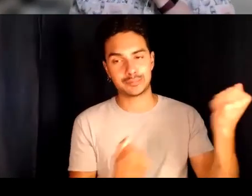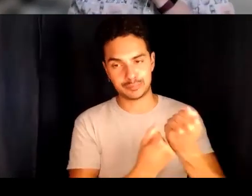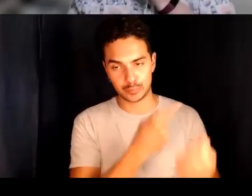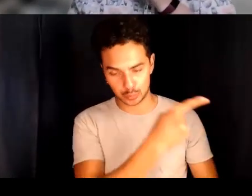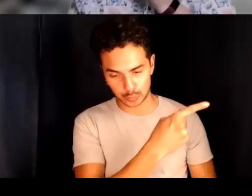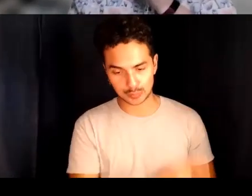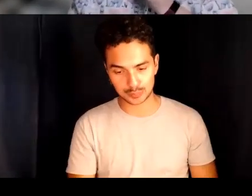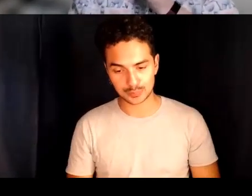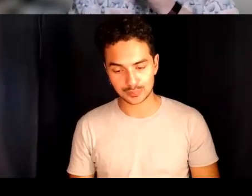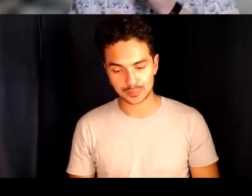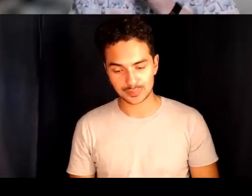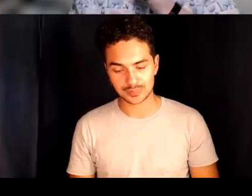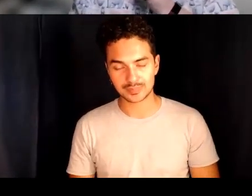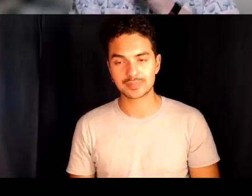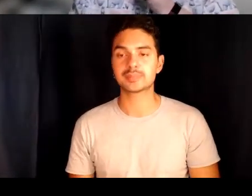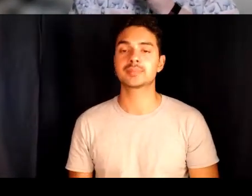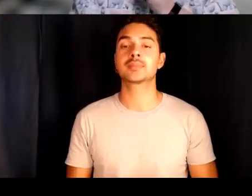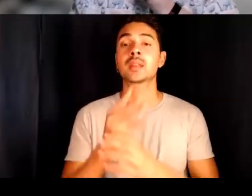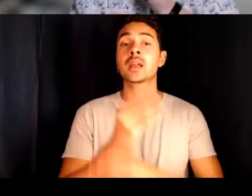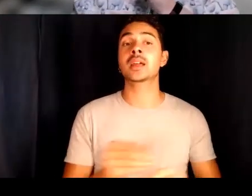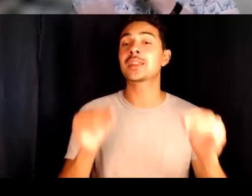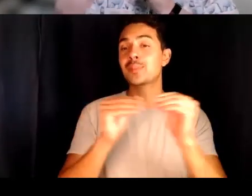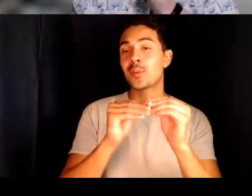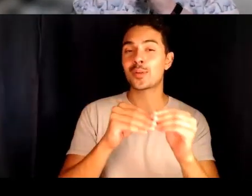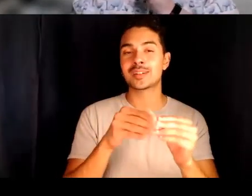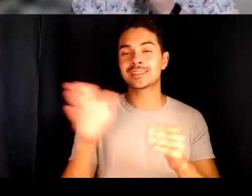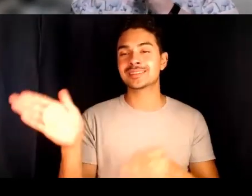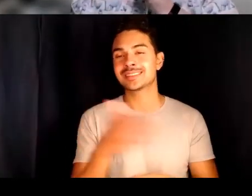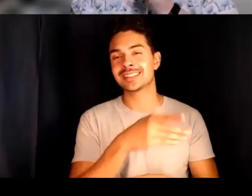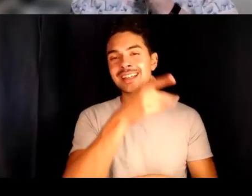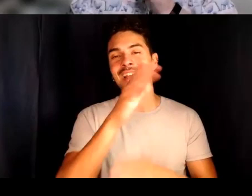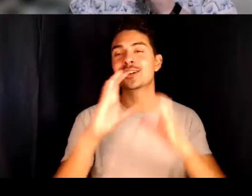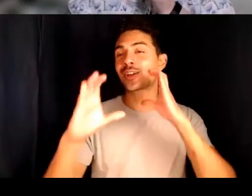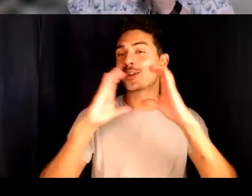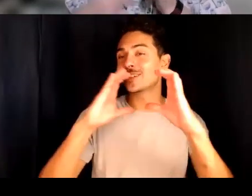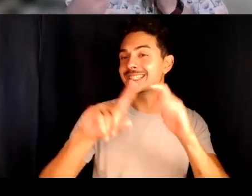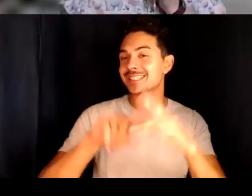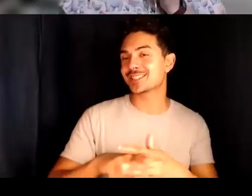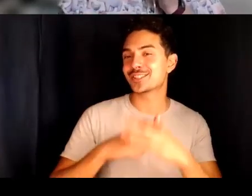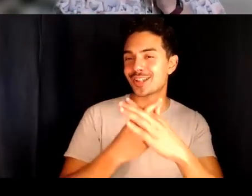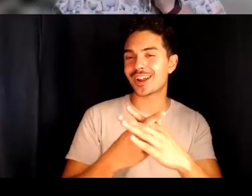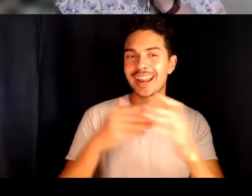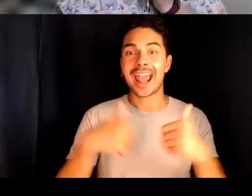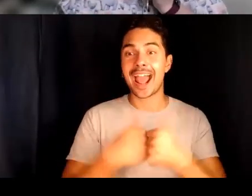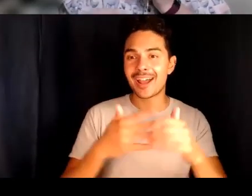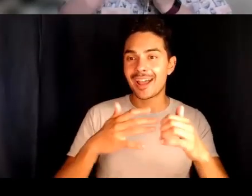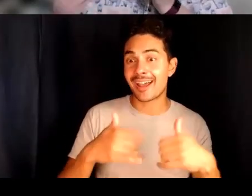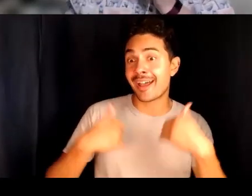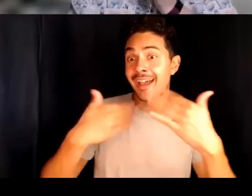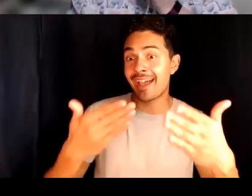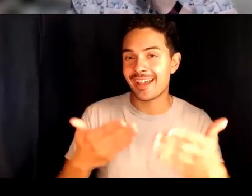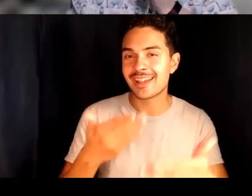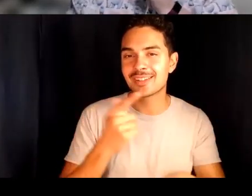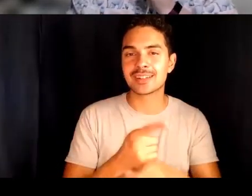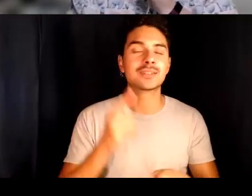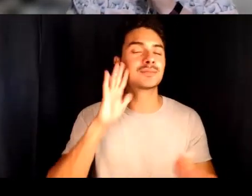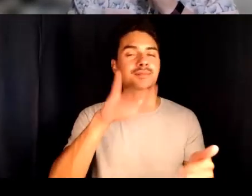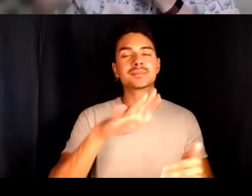And some more conversation starters for folks who need them or want them. I'm here for you.